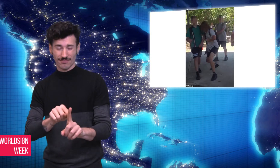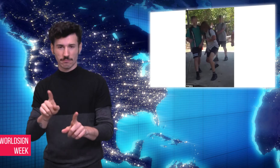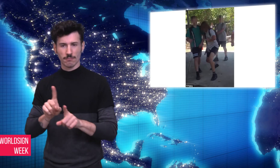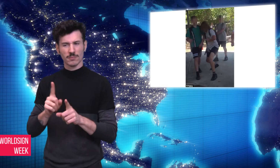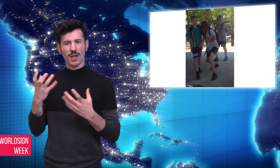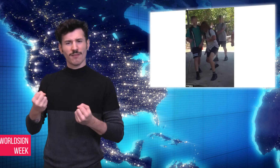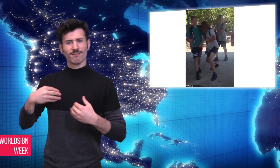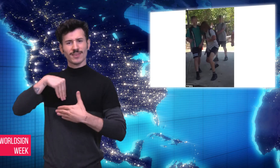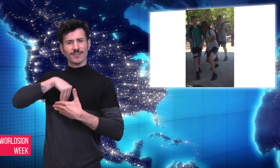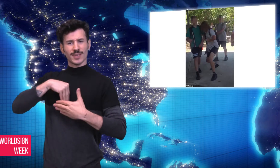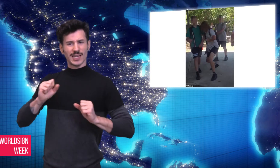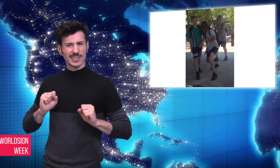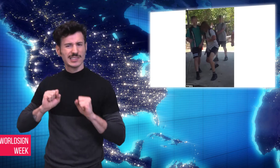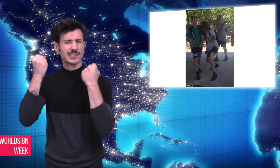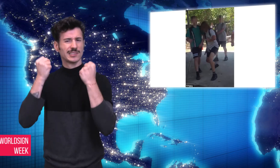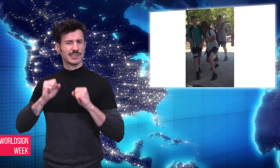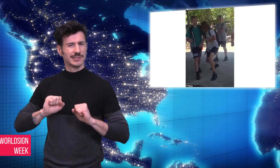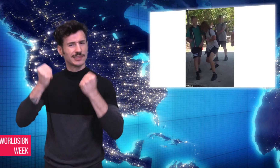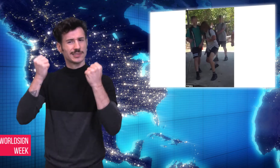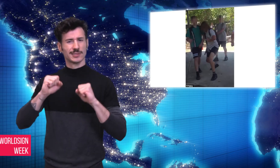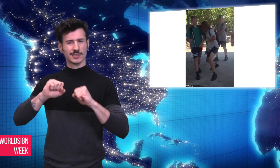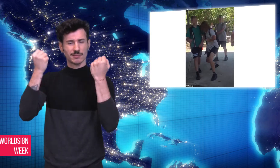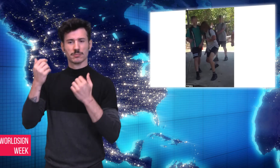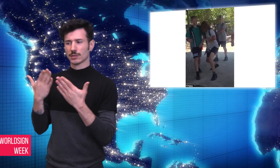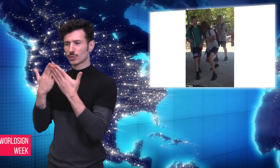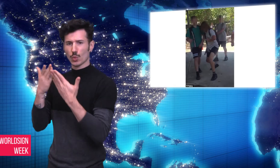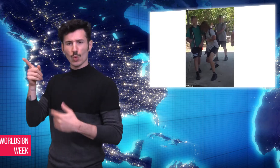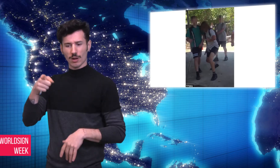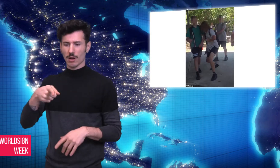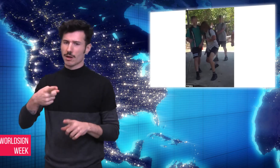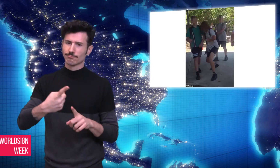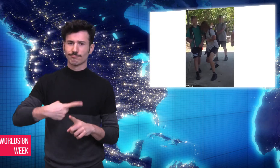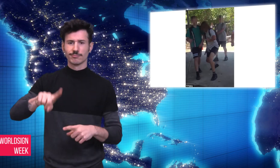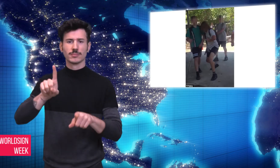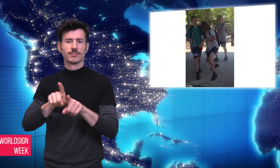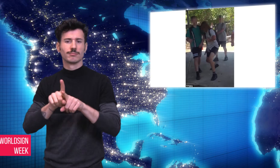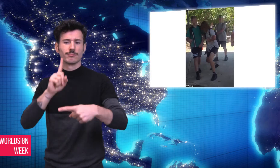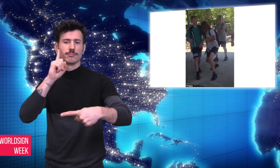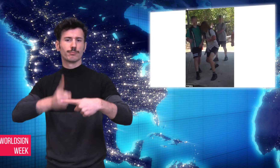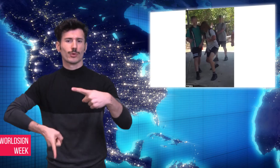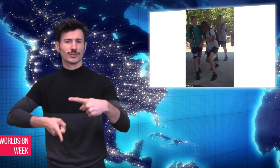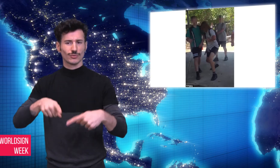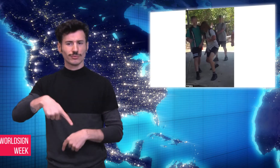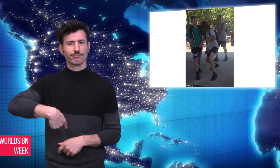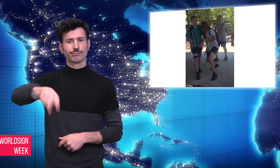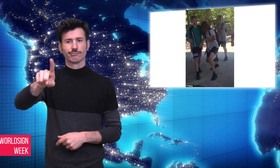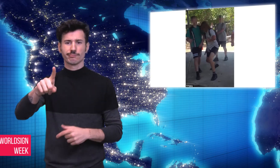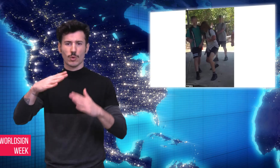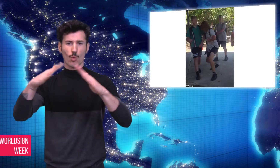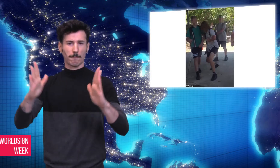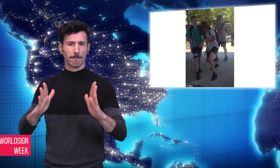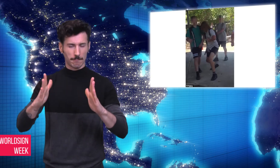about it and had even punished her Deaf son by suspending him for his outbursts.